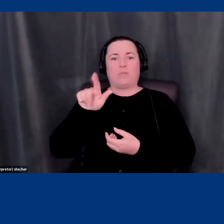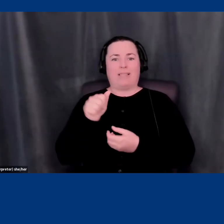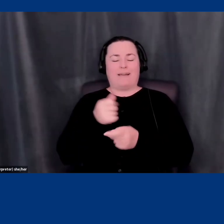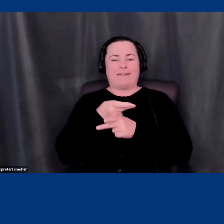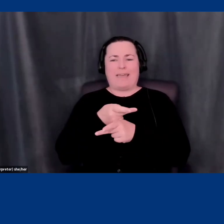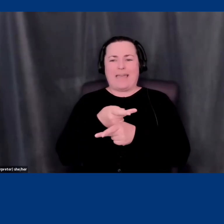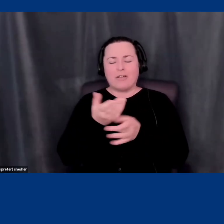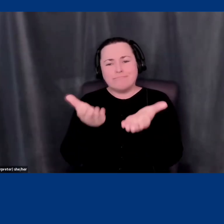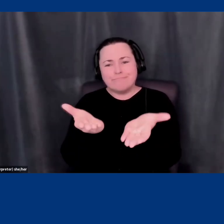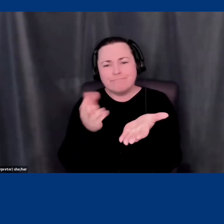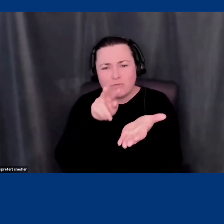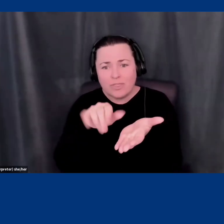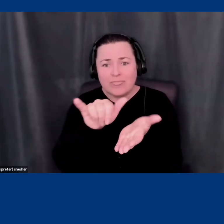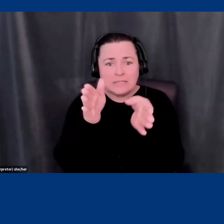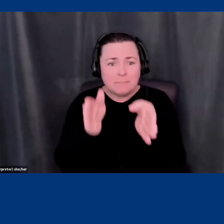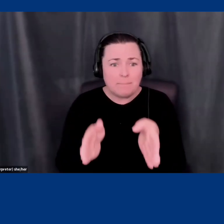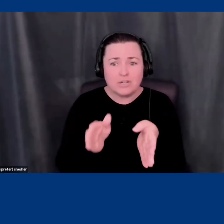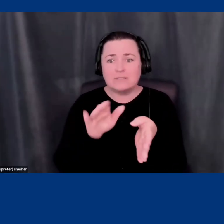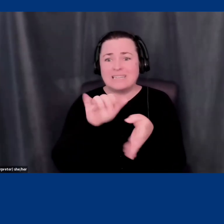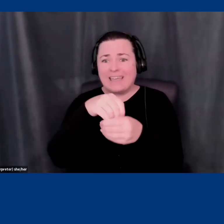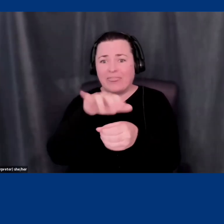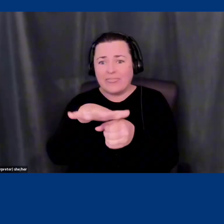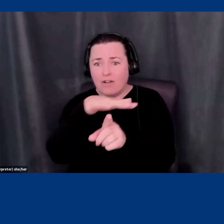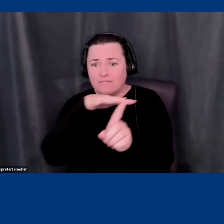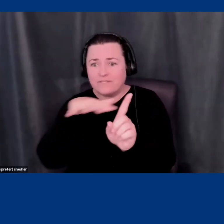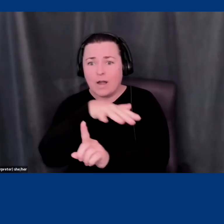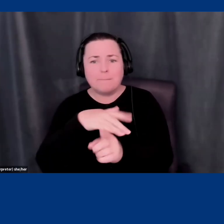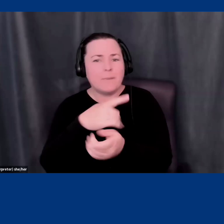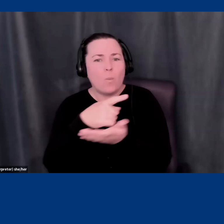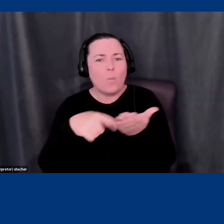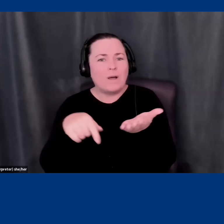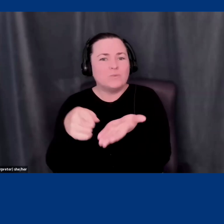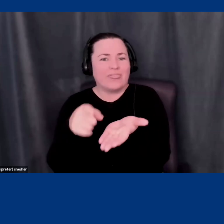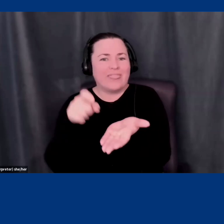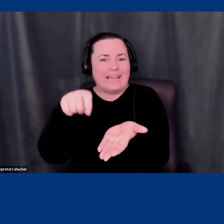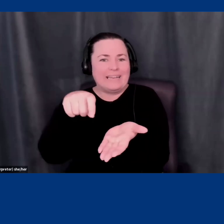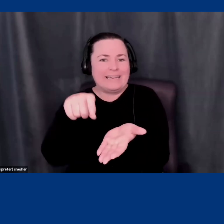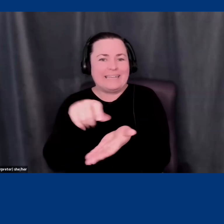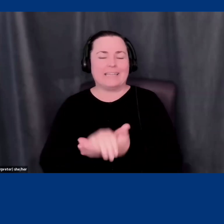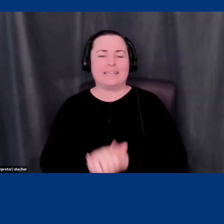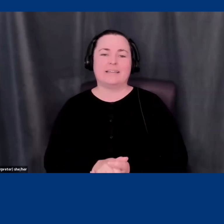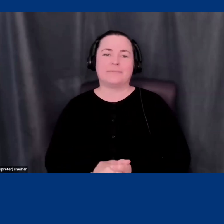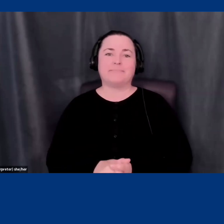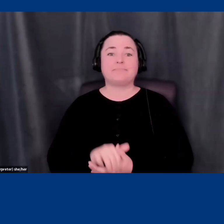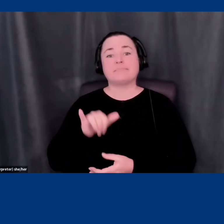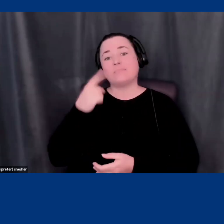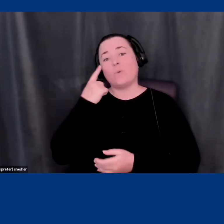in their environment and what do they need? And so, for example, for one of my family's mom um had a